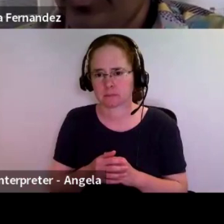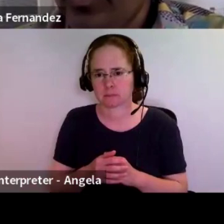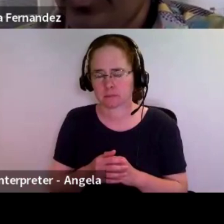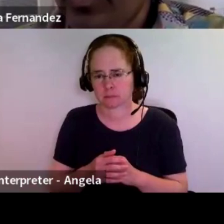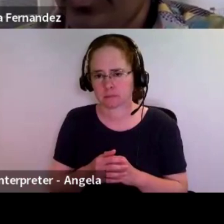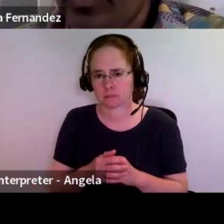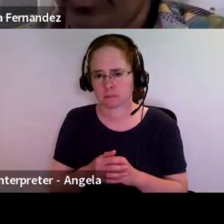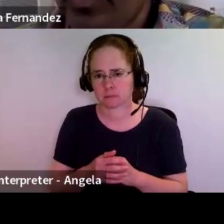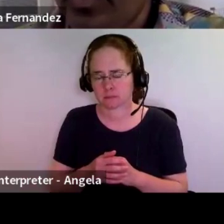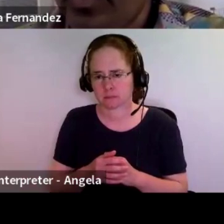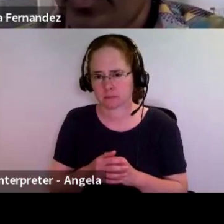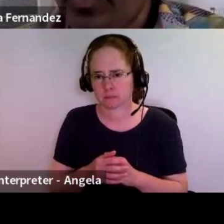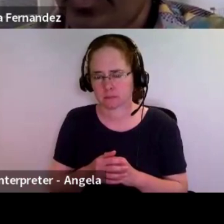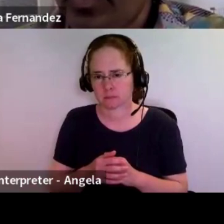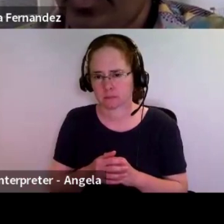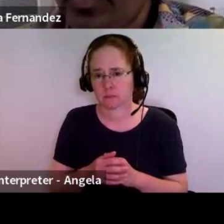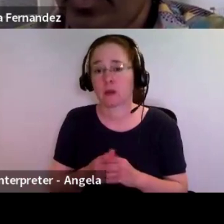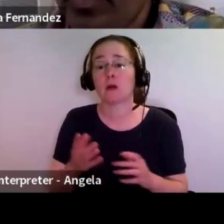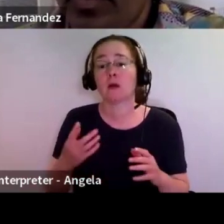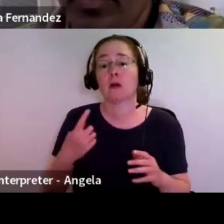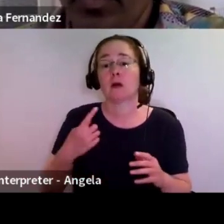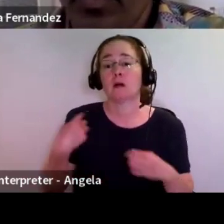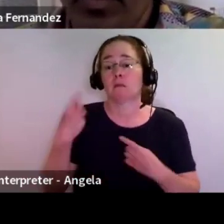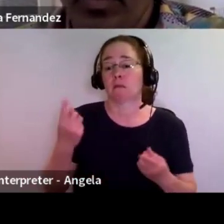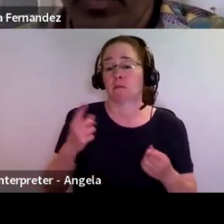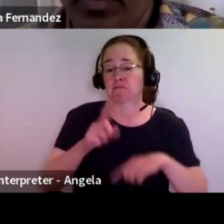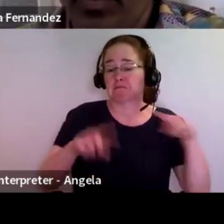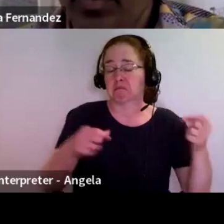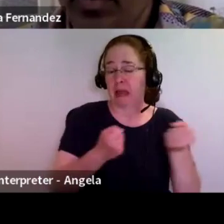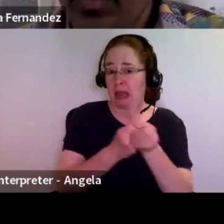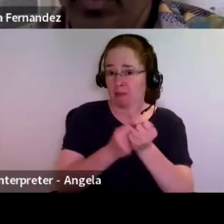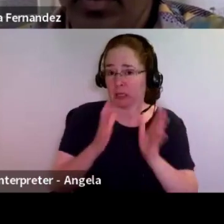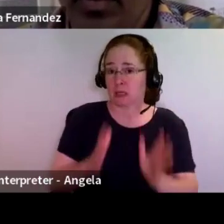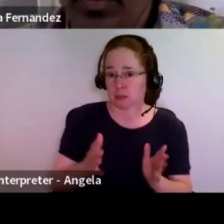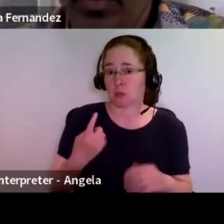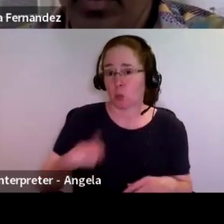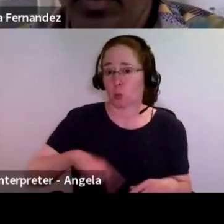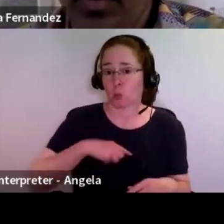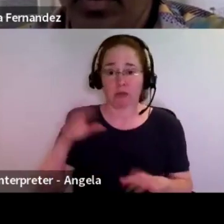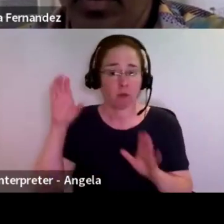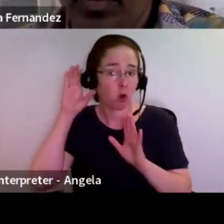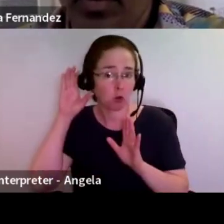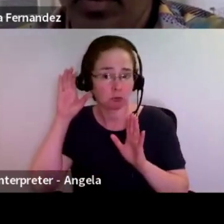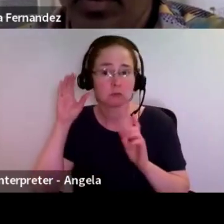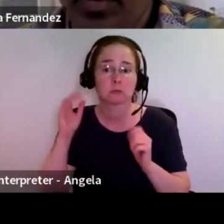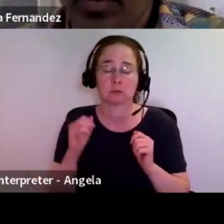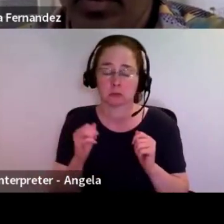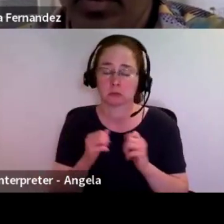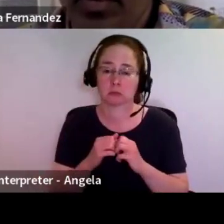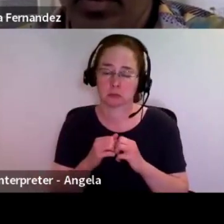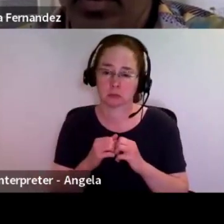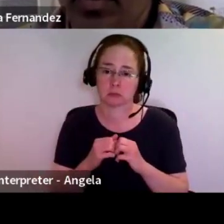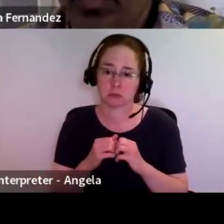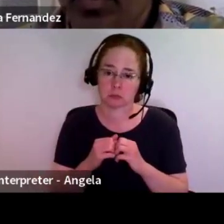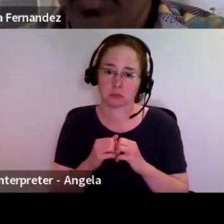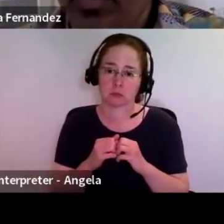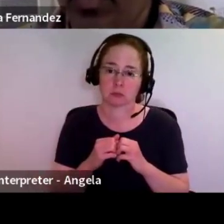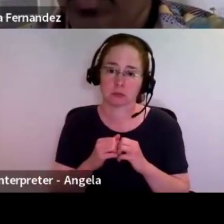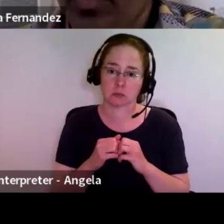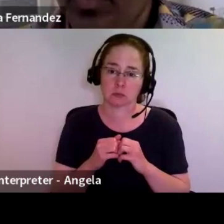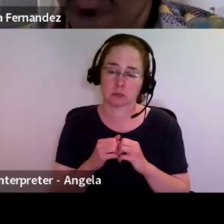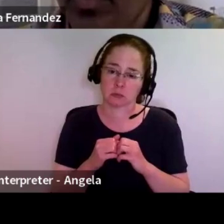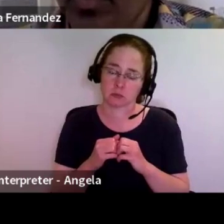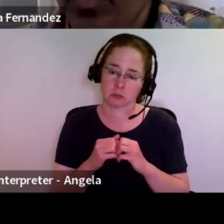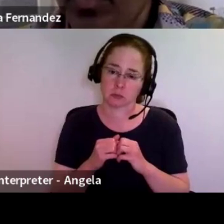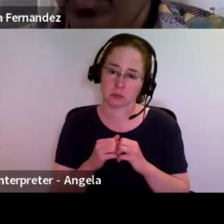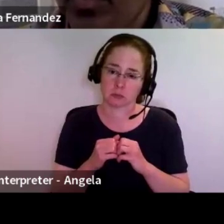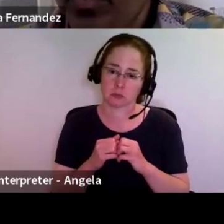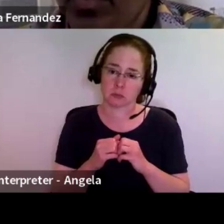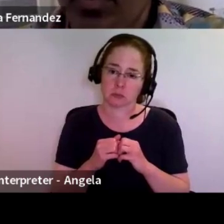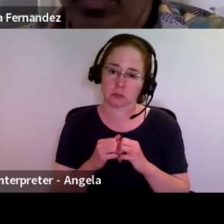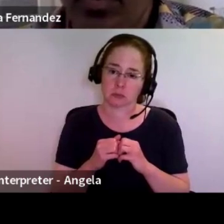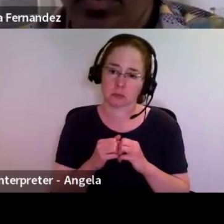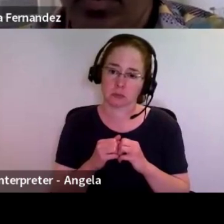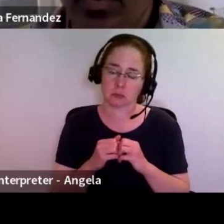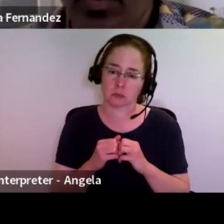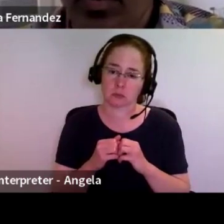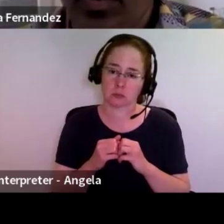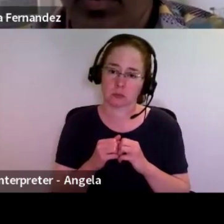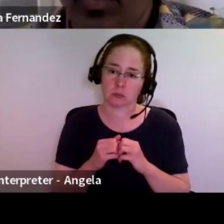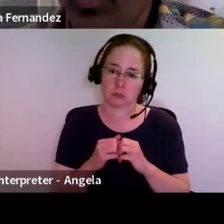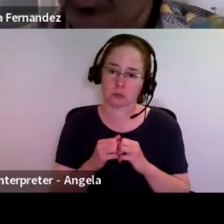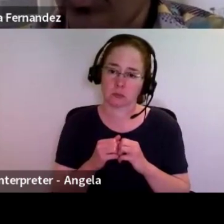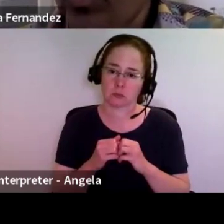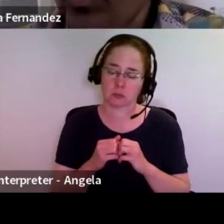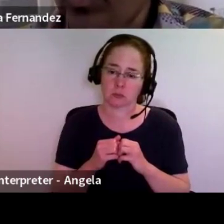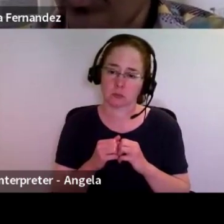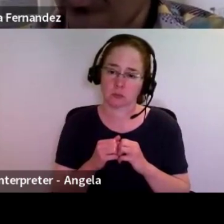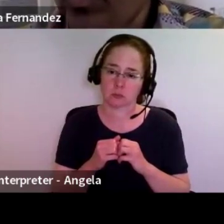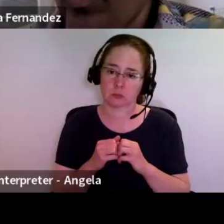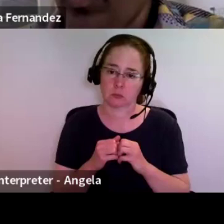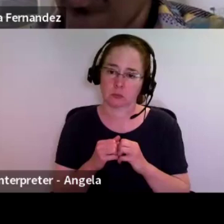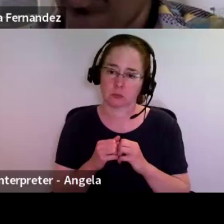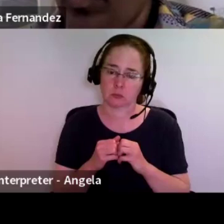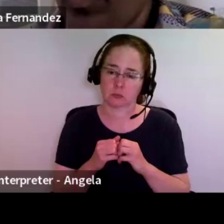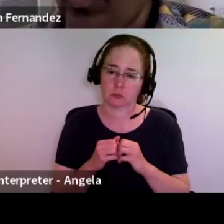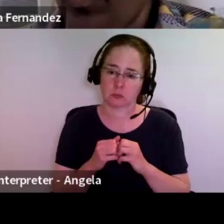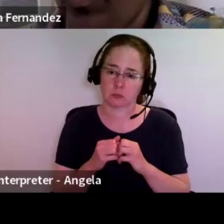We have, we are we have heard and it would be, oh, Santa's